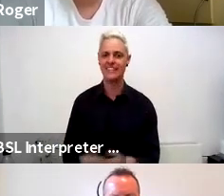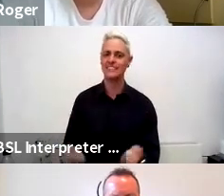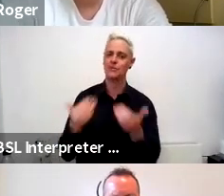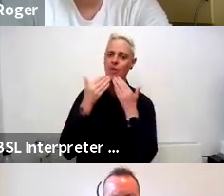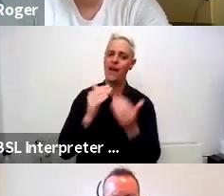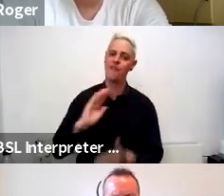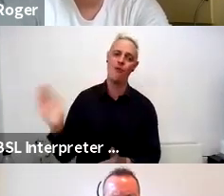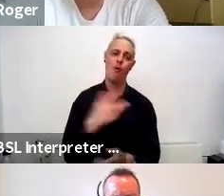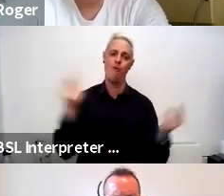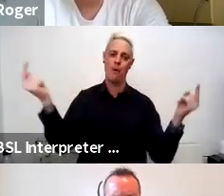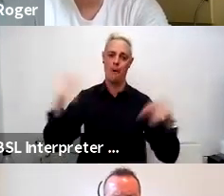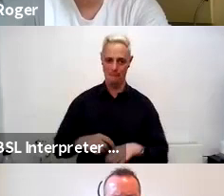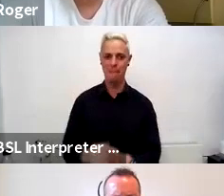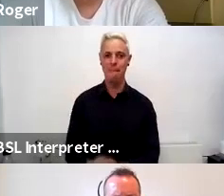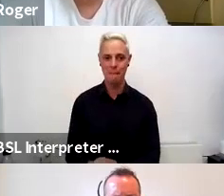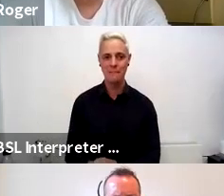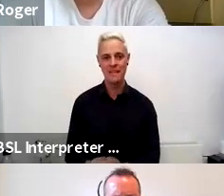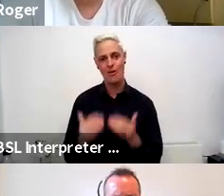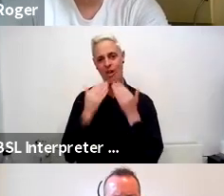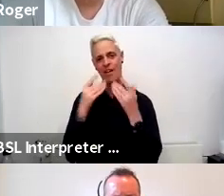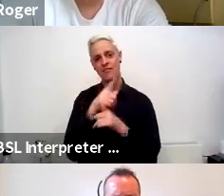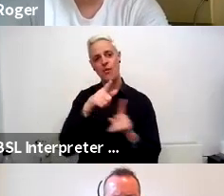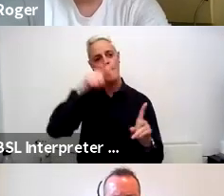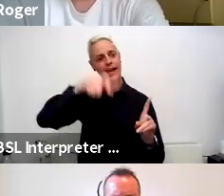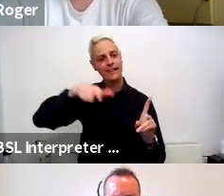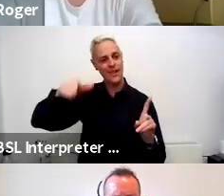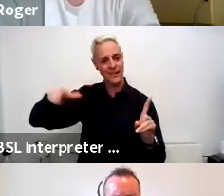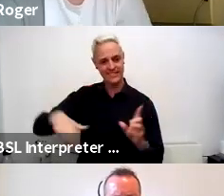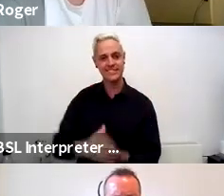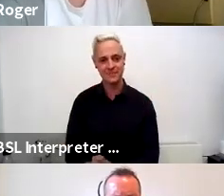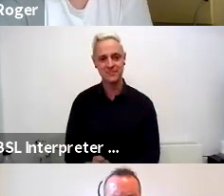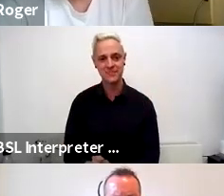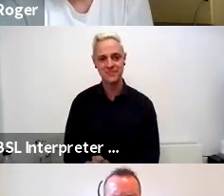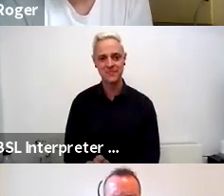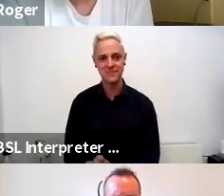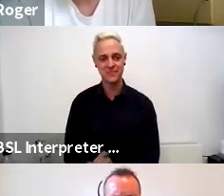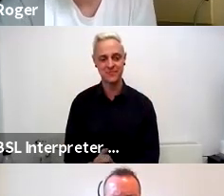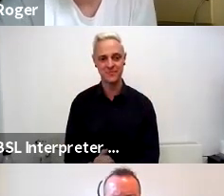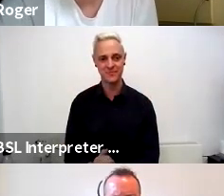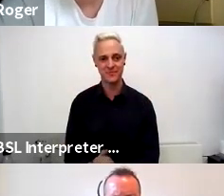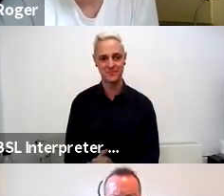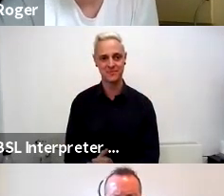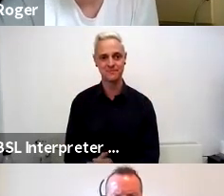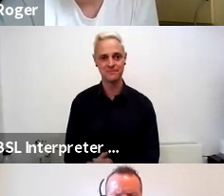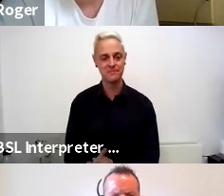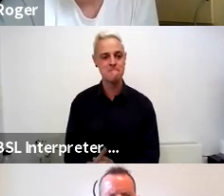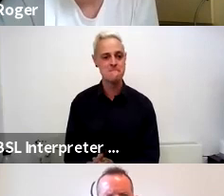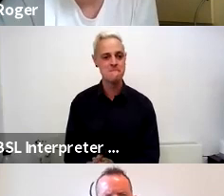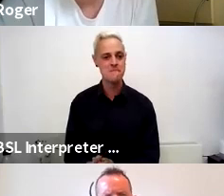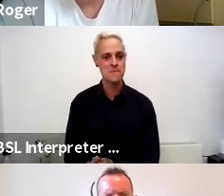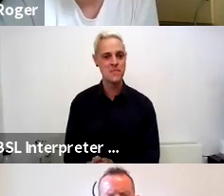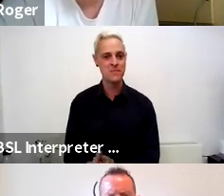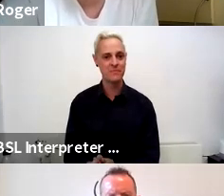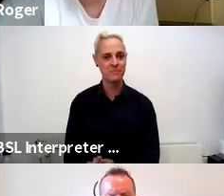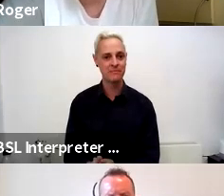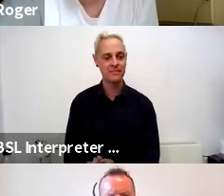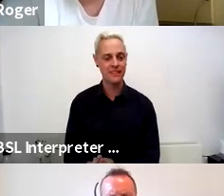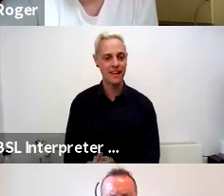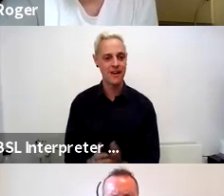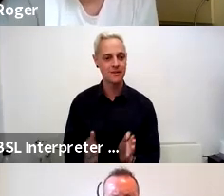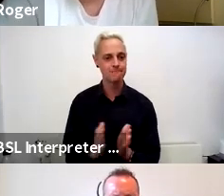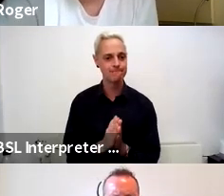love to thank you all for coming. Love to thank all of our candidates. And so,